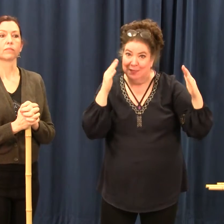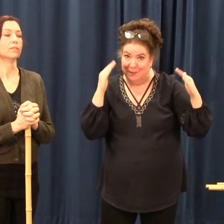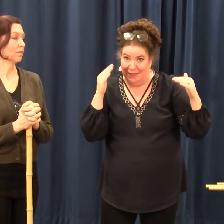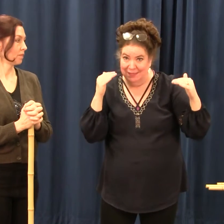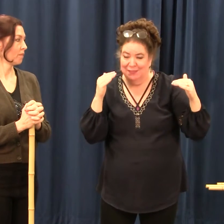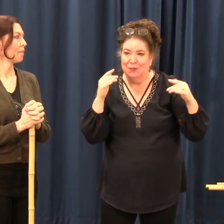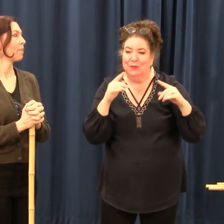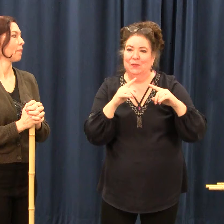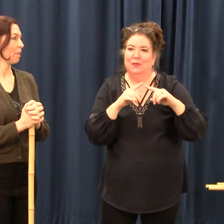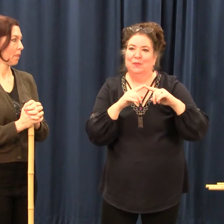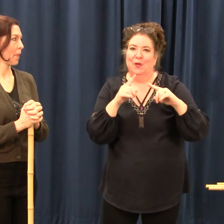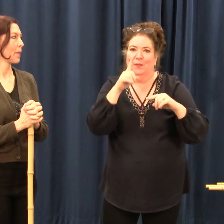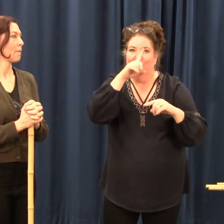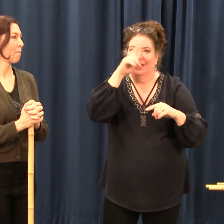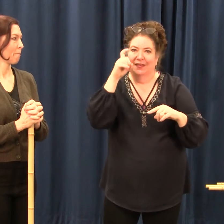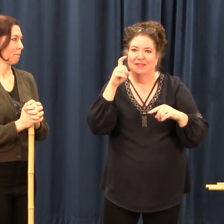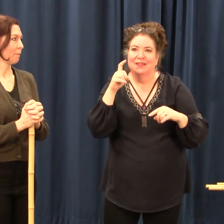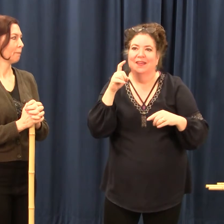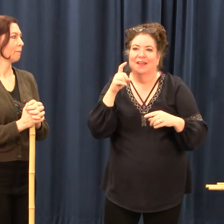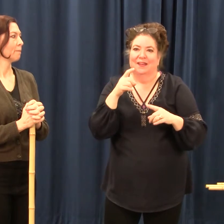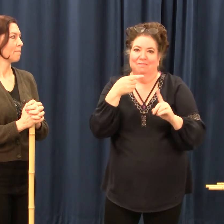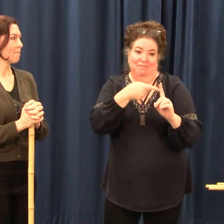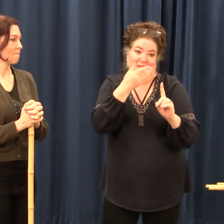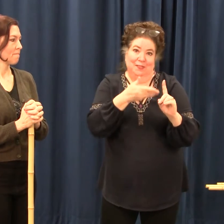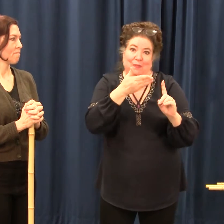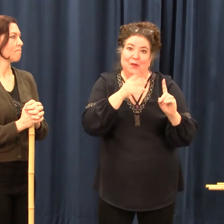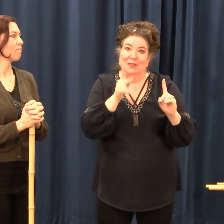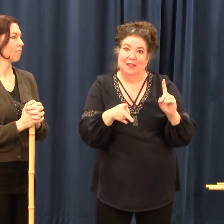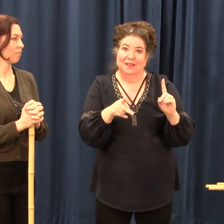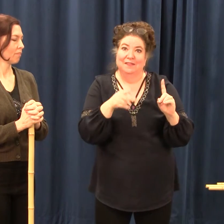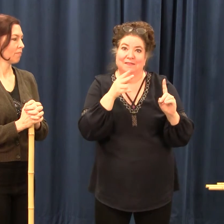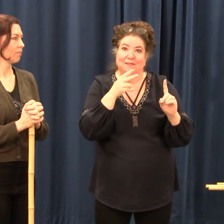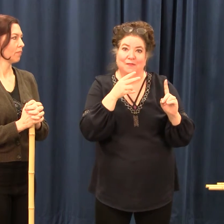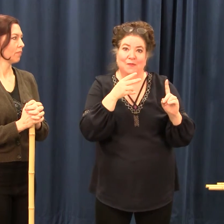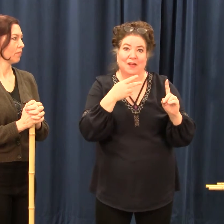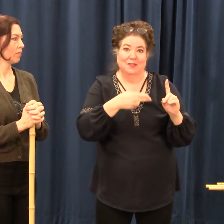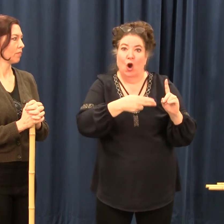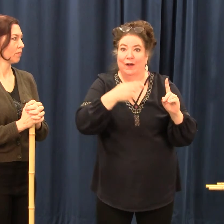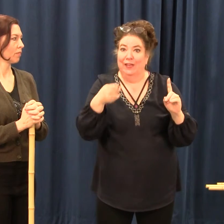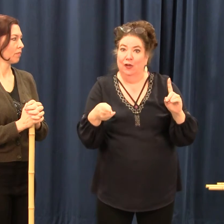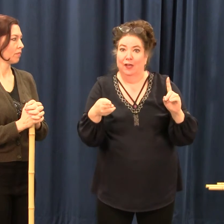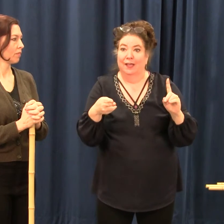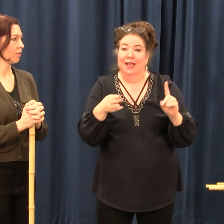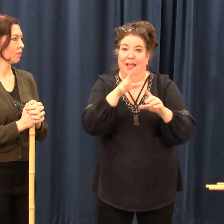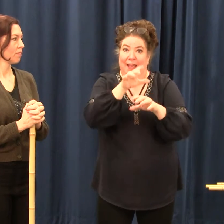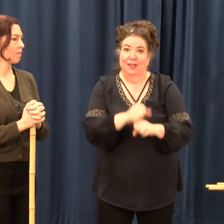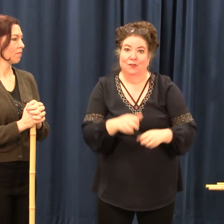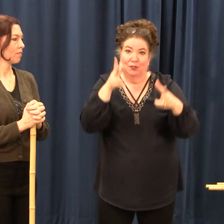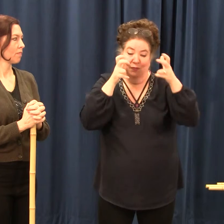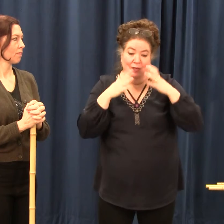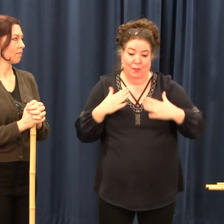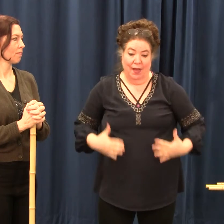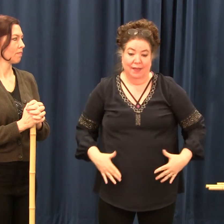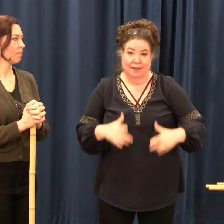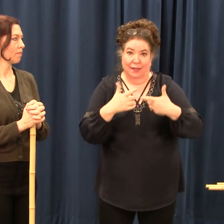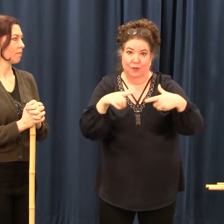expecting to, but because this person was hard of hearing and was used to reading body language,